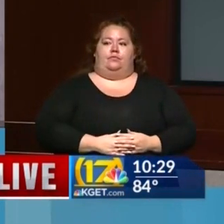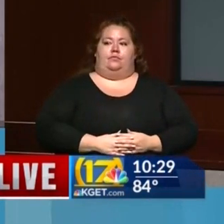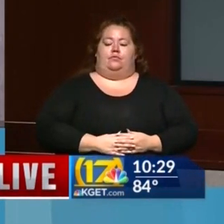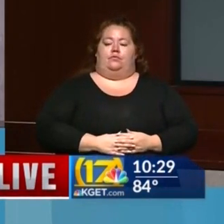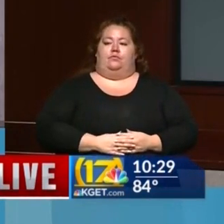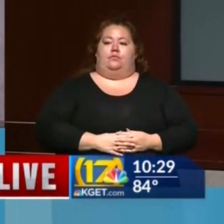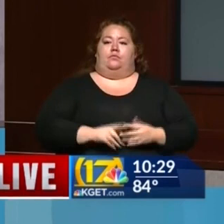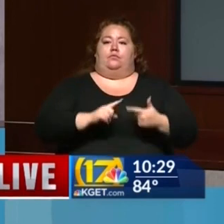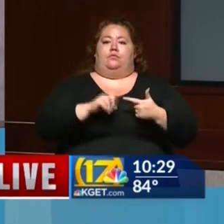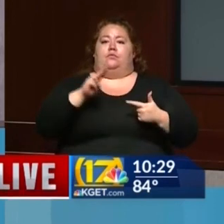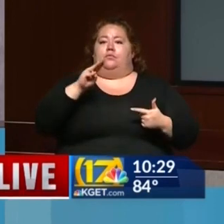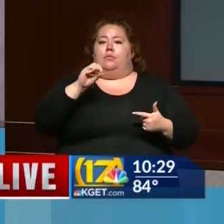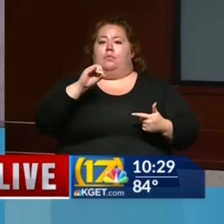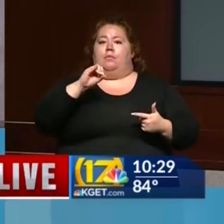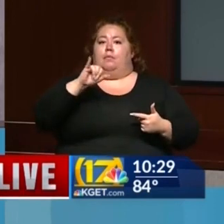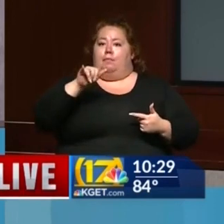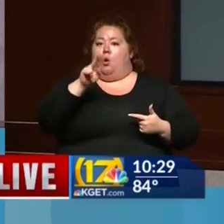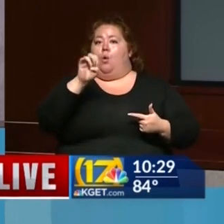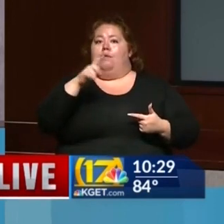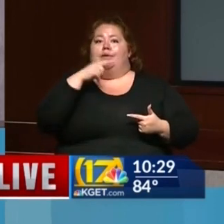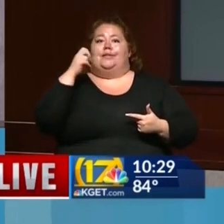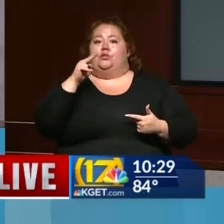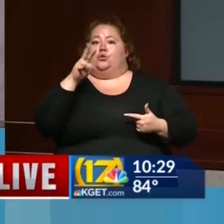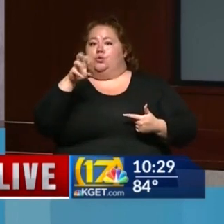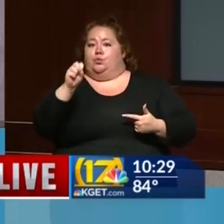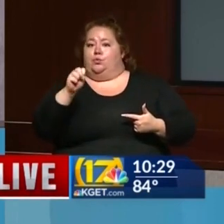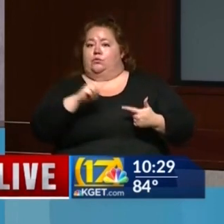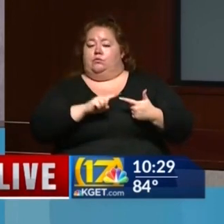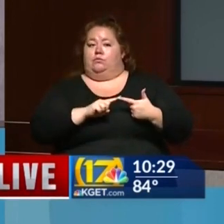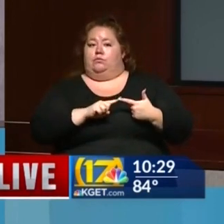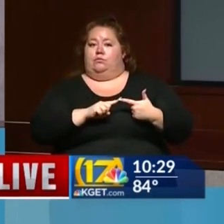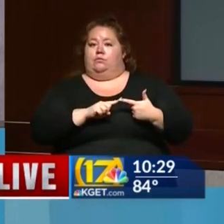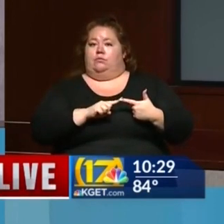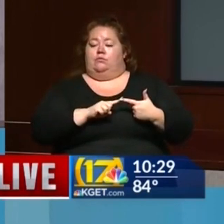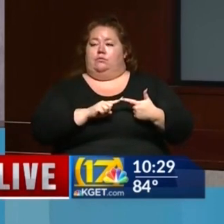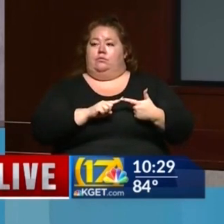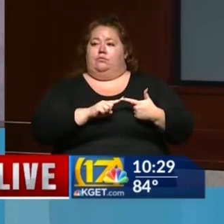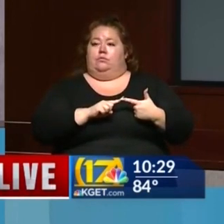QUESTIONS. ANY FOLLOWUP QUESTIONS?